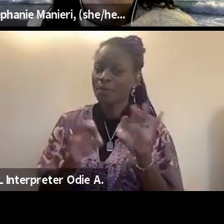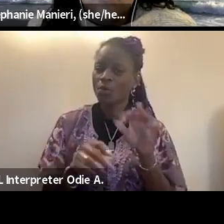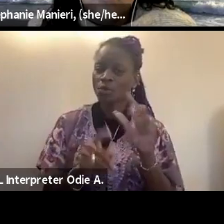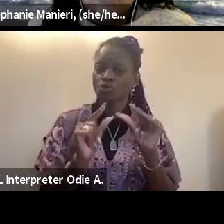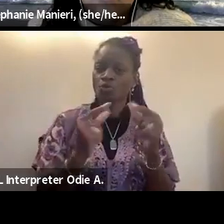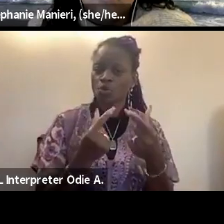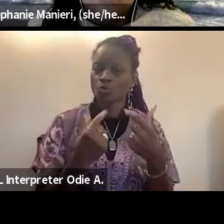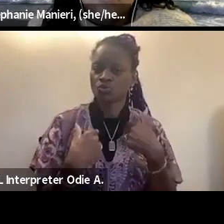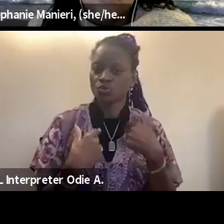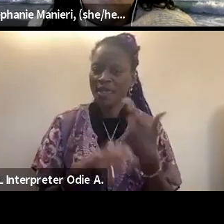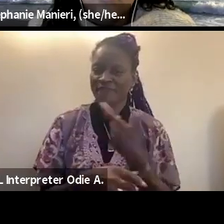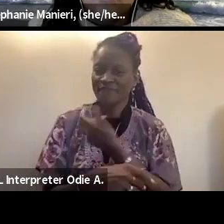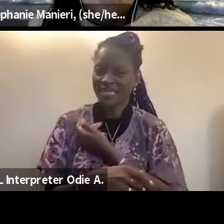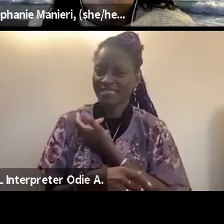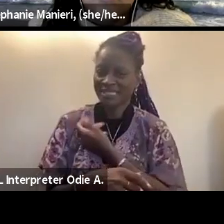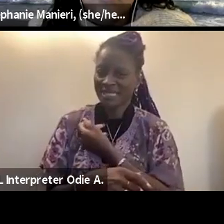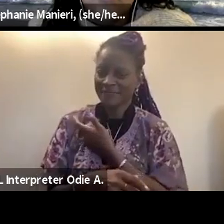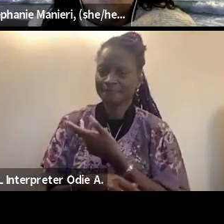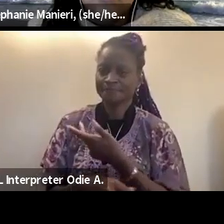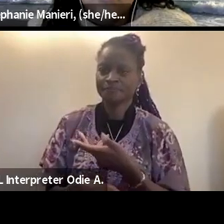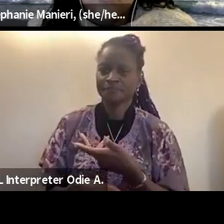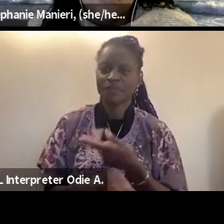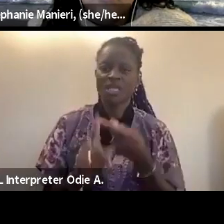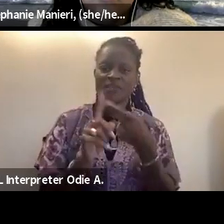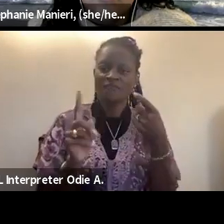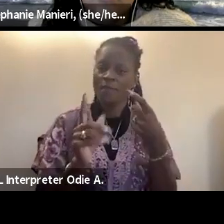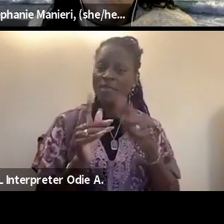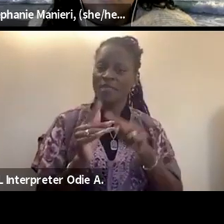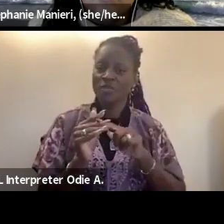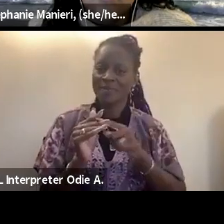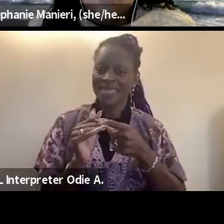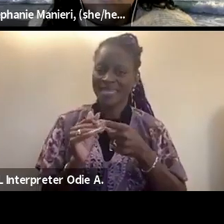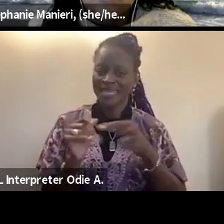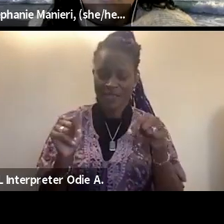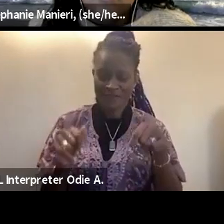The only thing I'd add is that from the beginning of this vaccine program,